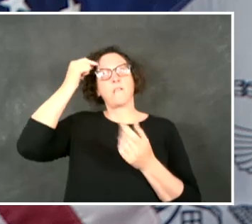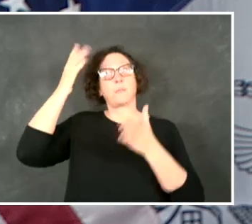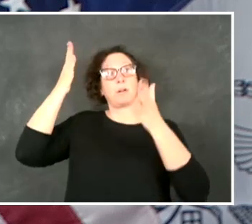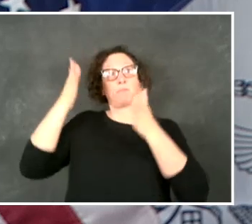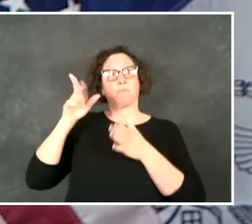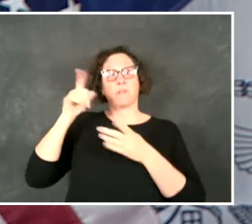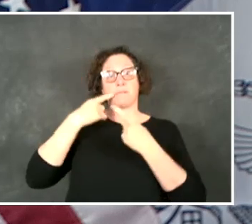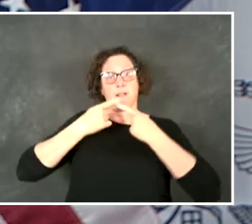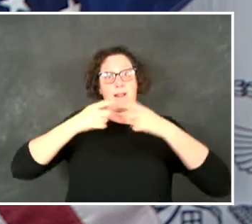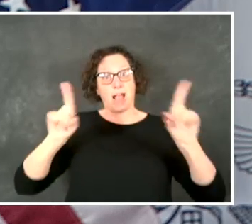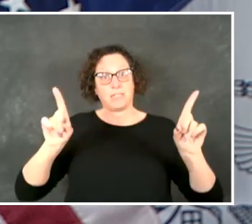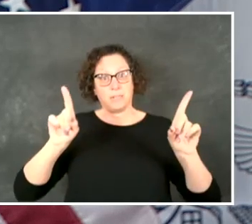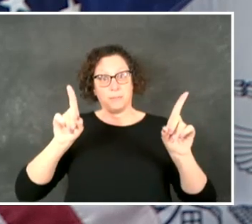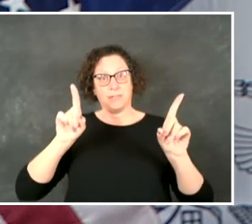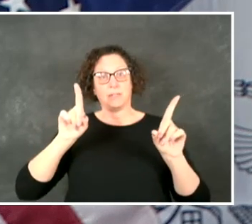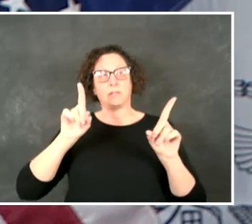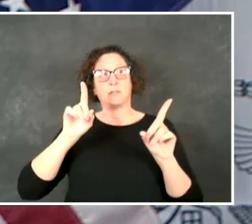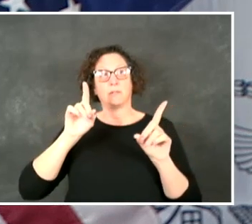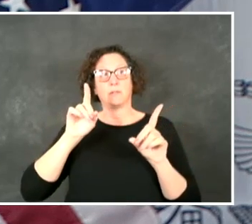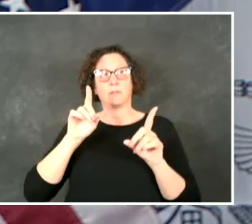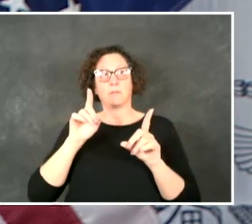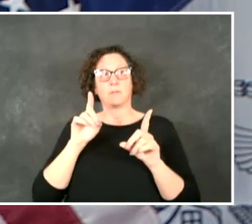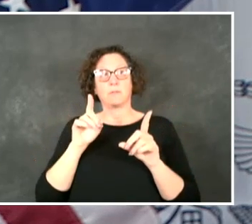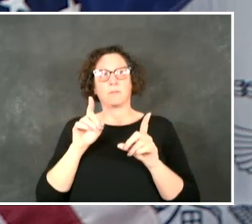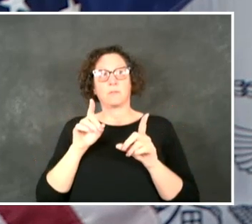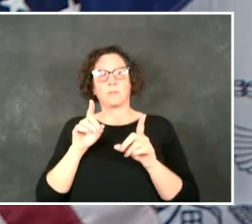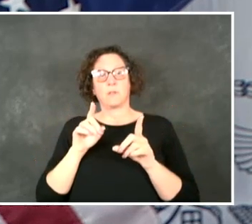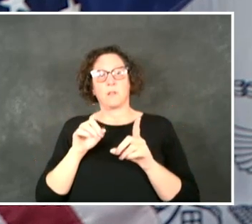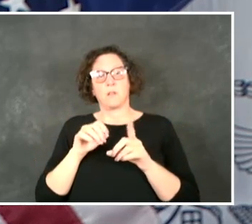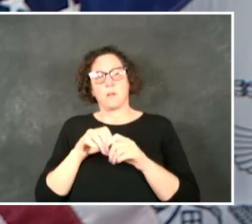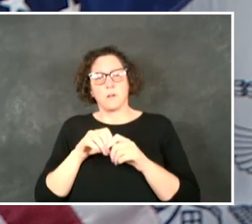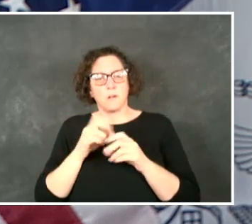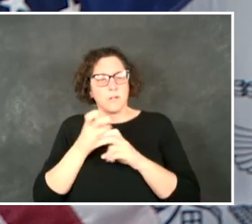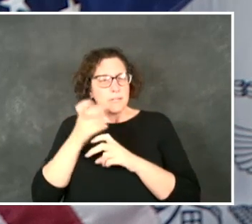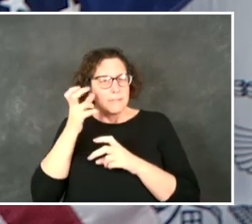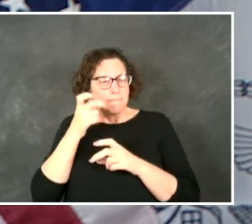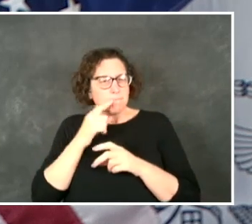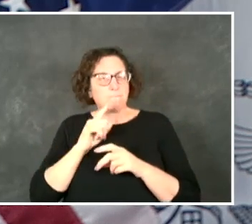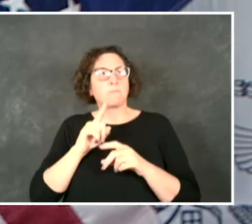FIRST, THE GOVERNOR